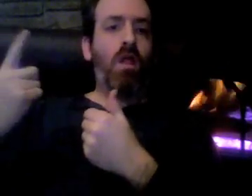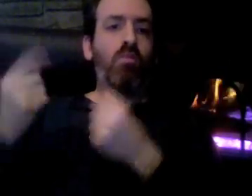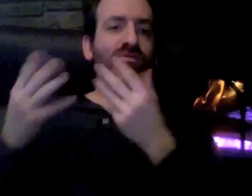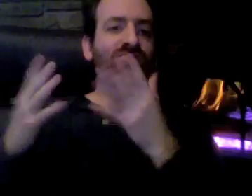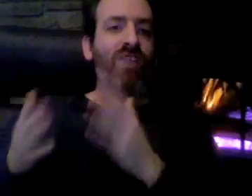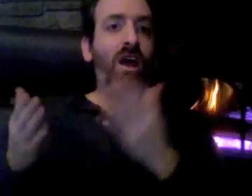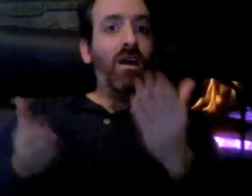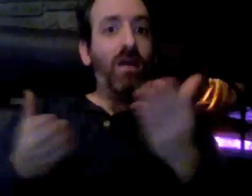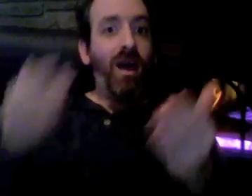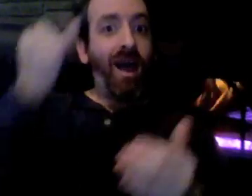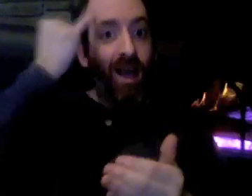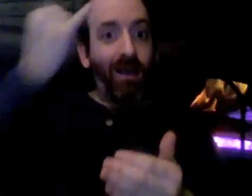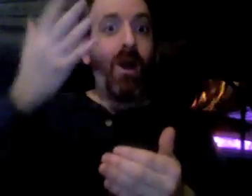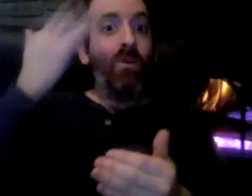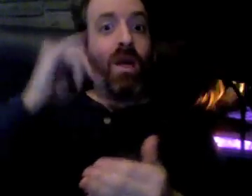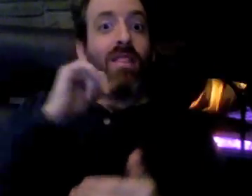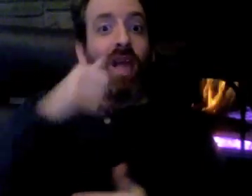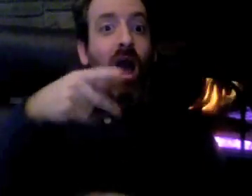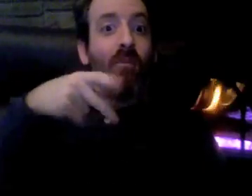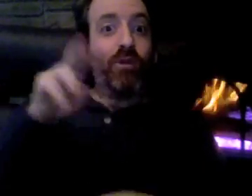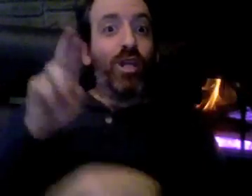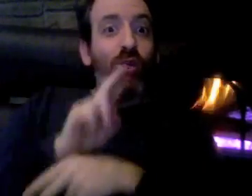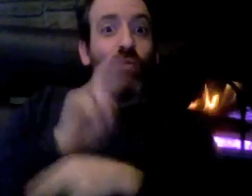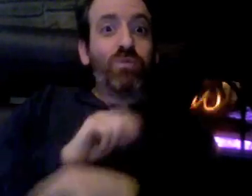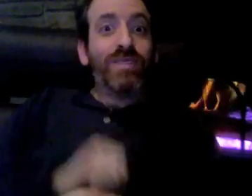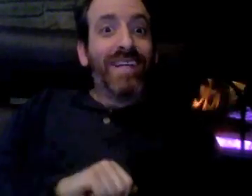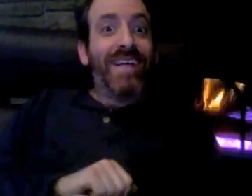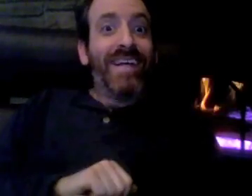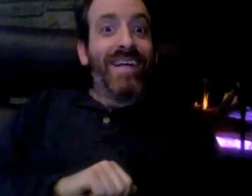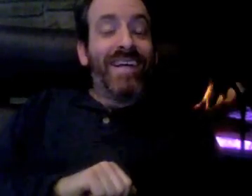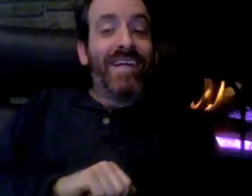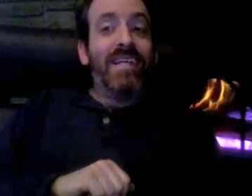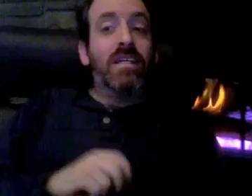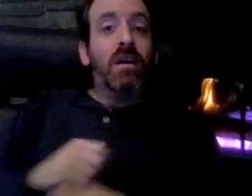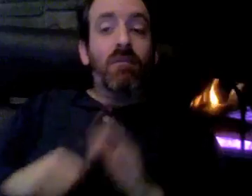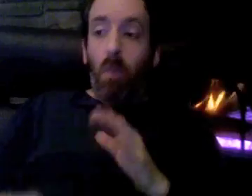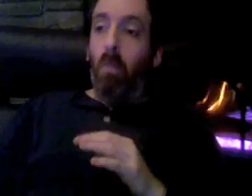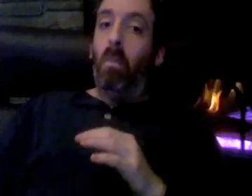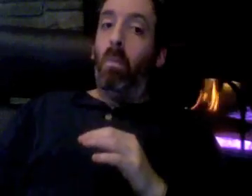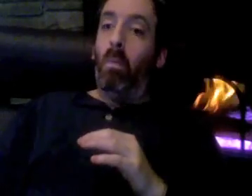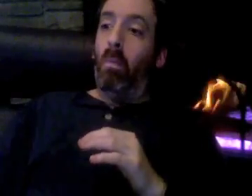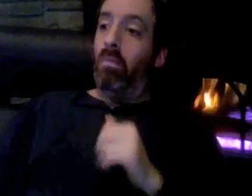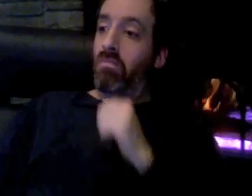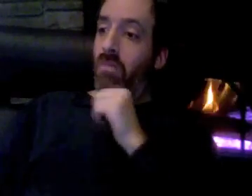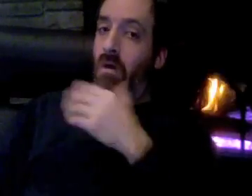Now, FCC is proposing a new structure based on a recommendation from one VRS provider, per user structure.